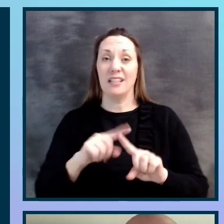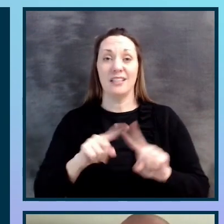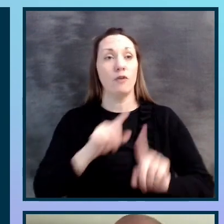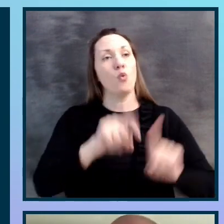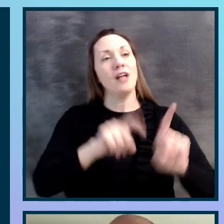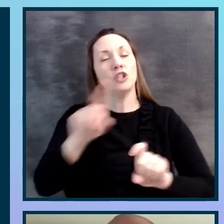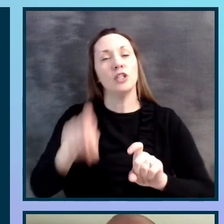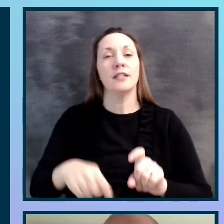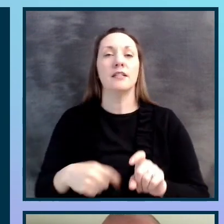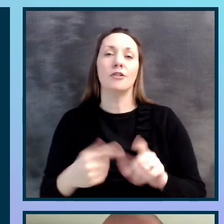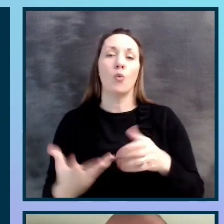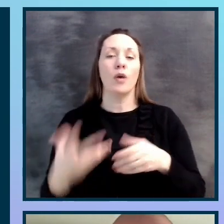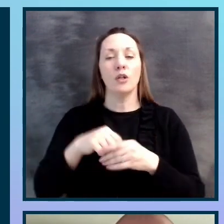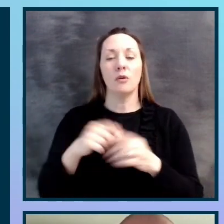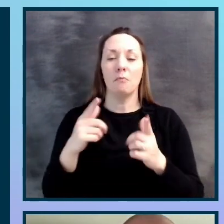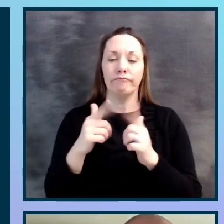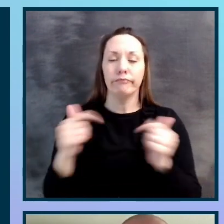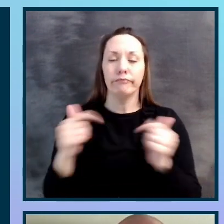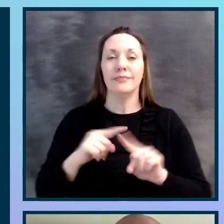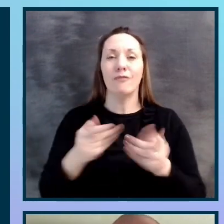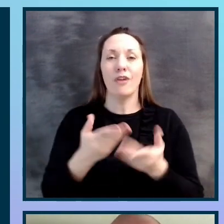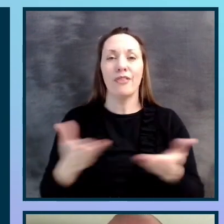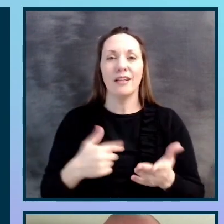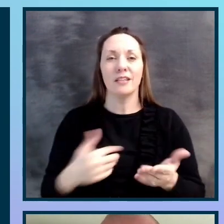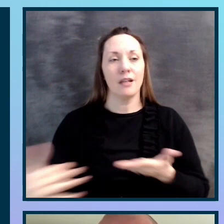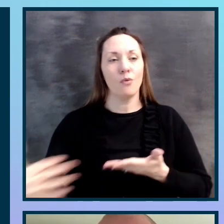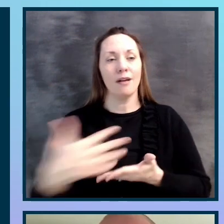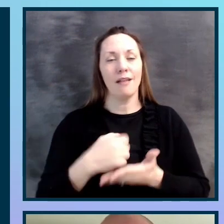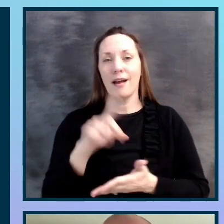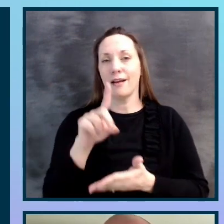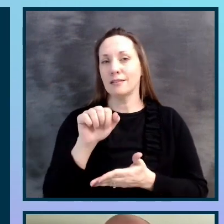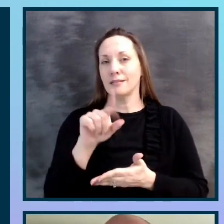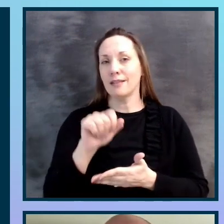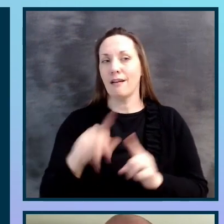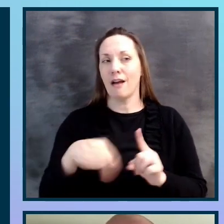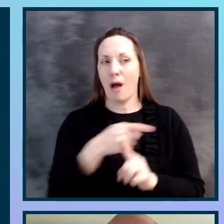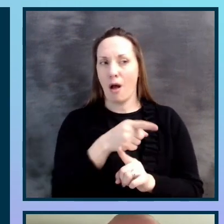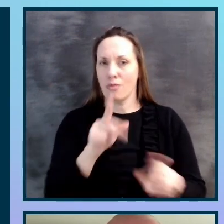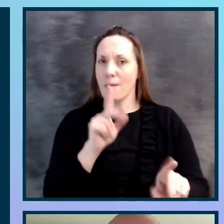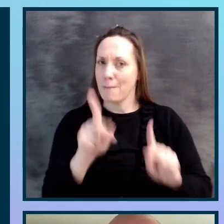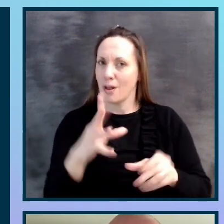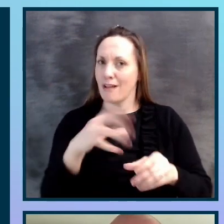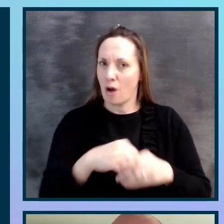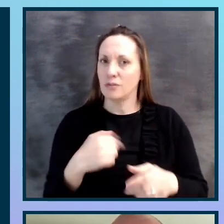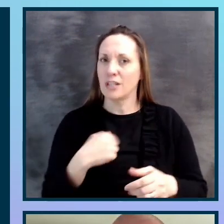And we collected a lot of data about the people as we were doing the survey. And we used algorithms to be able